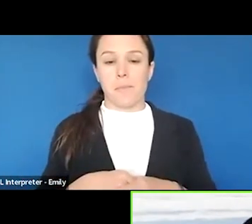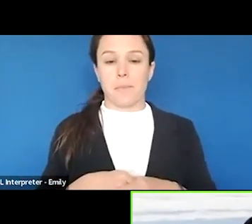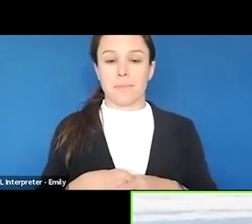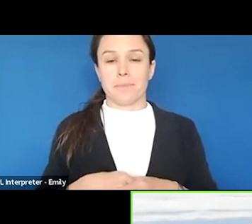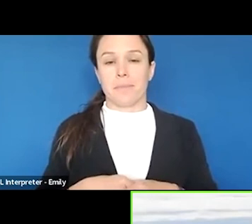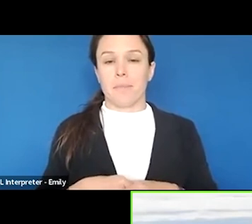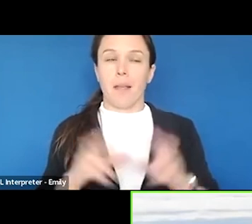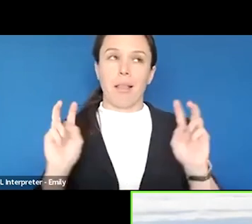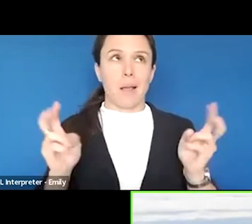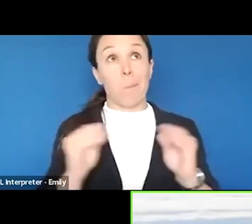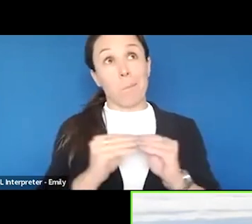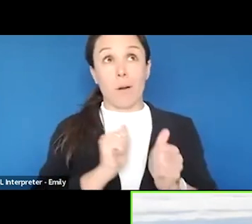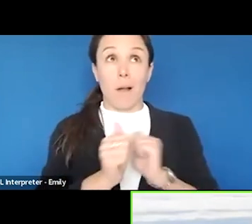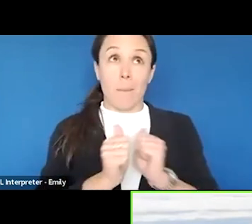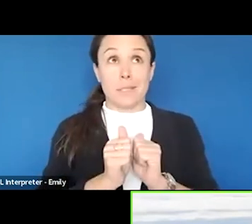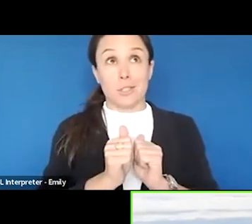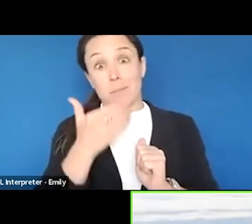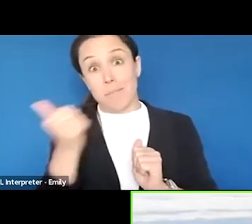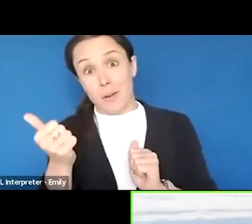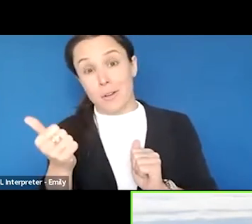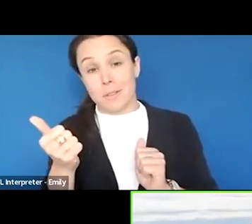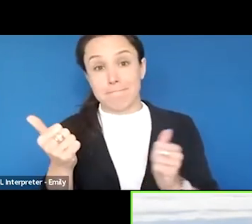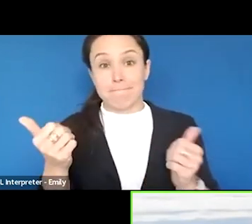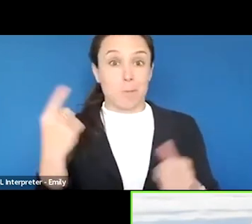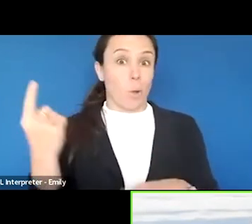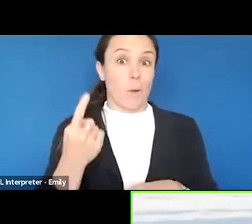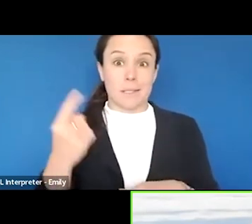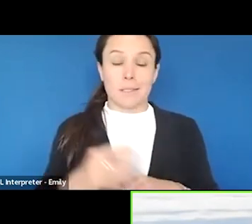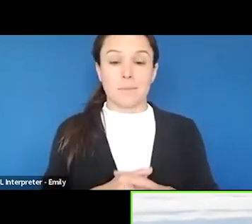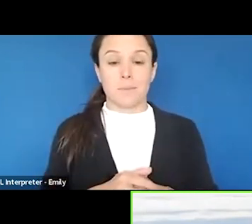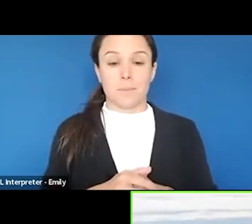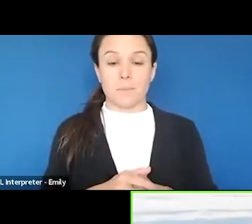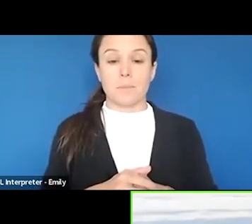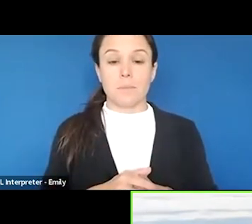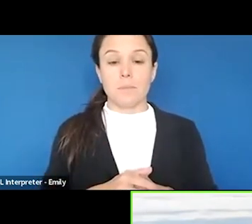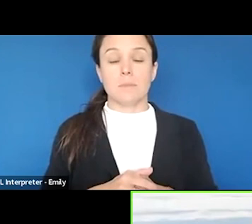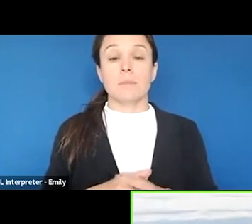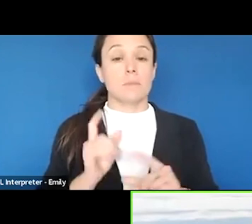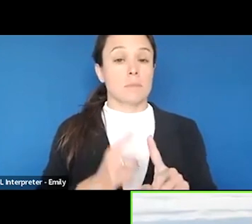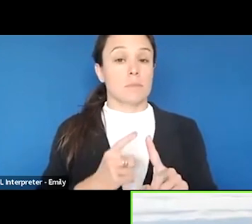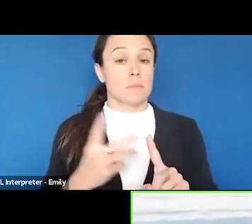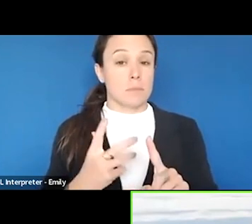know more competition is always better and the whole point here is that we want to show how a